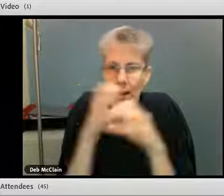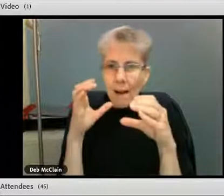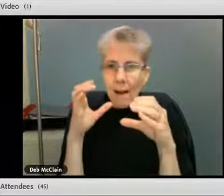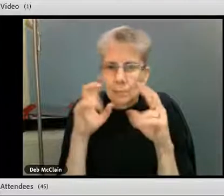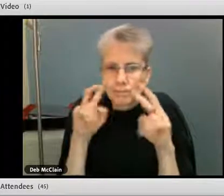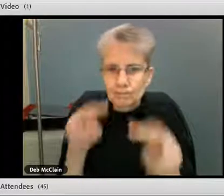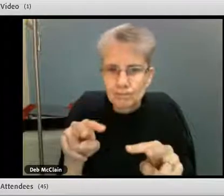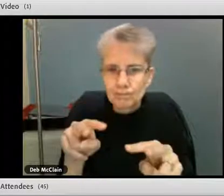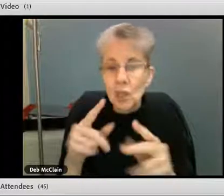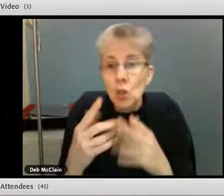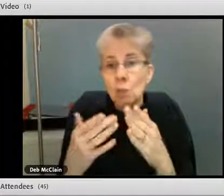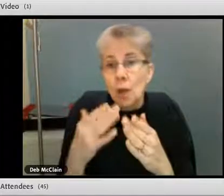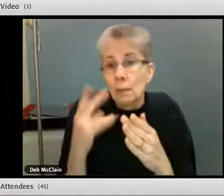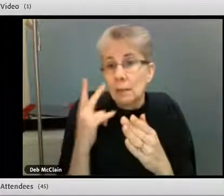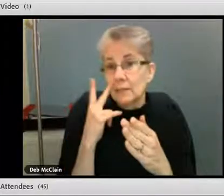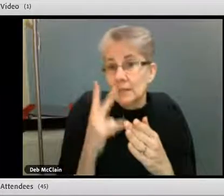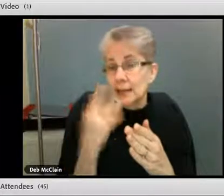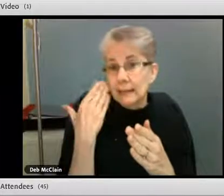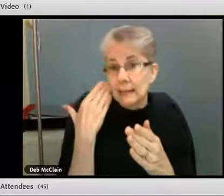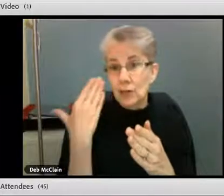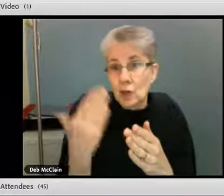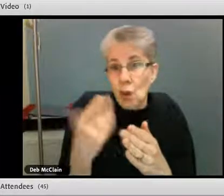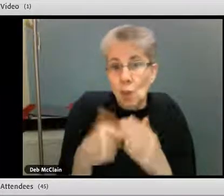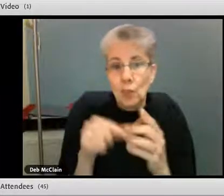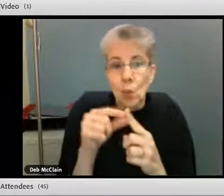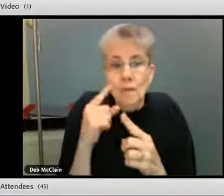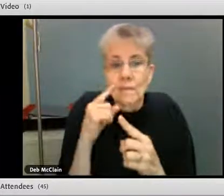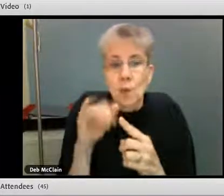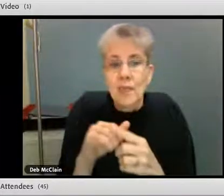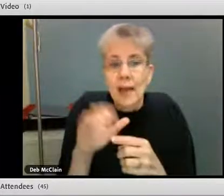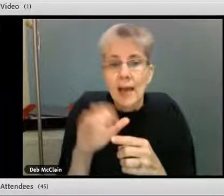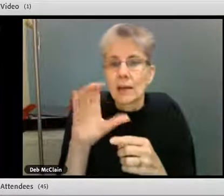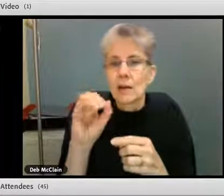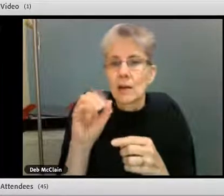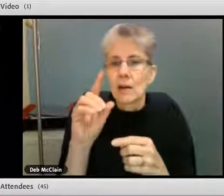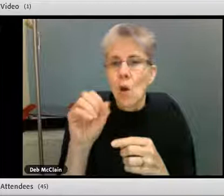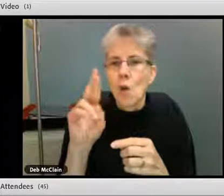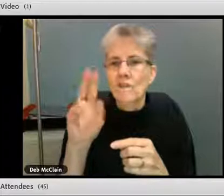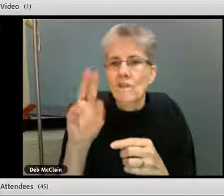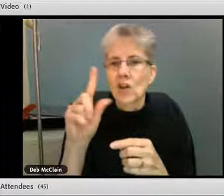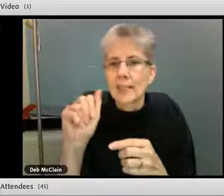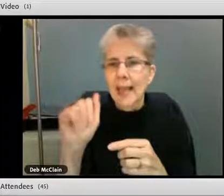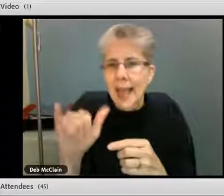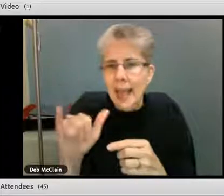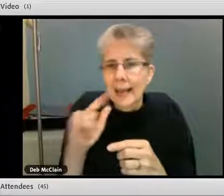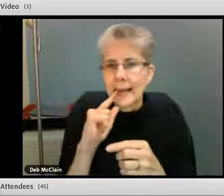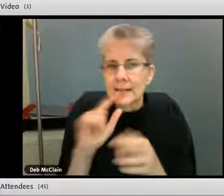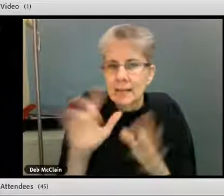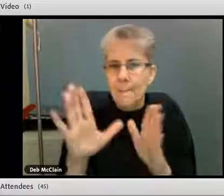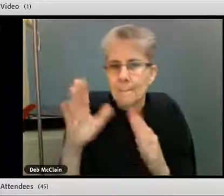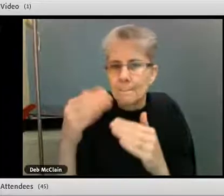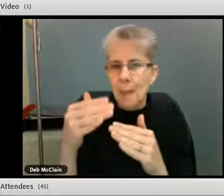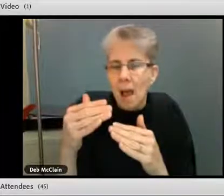if you didn't know the word for it. An overlay is basically the box that the text is in with a slight color.